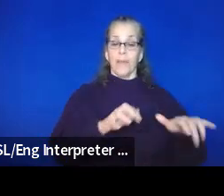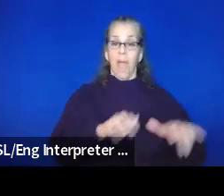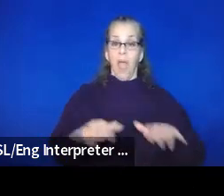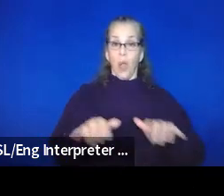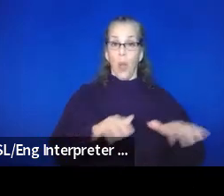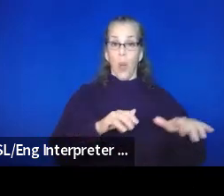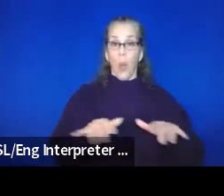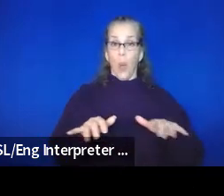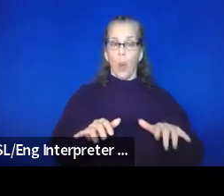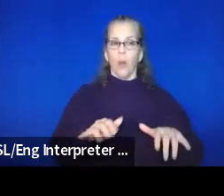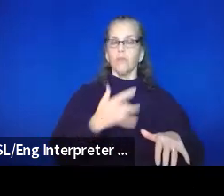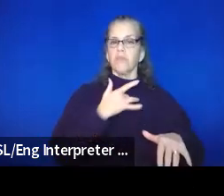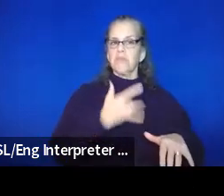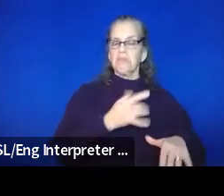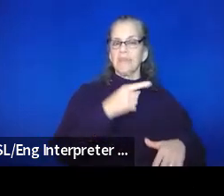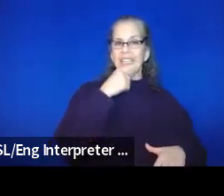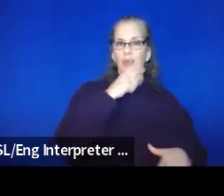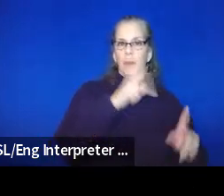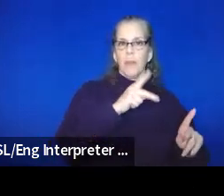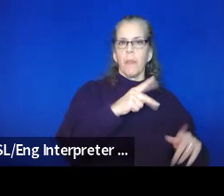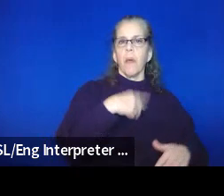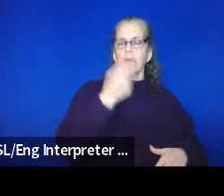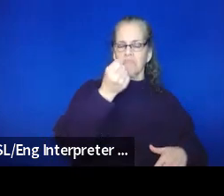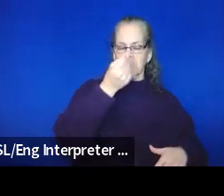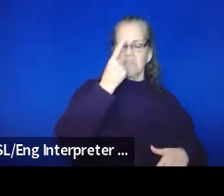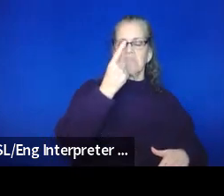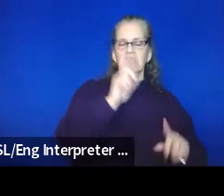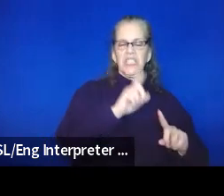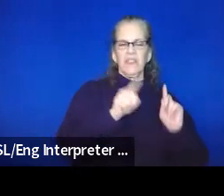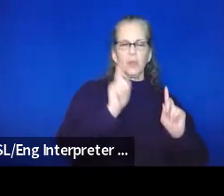hearing people have a great sense of pitch. And we're going to talk about why this is